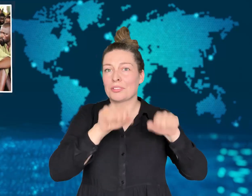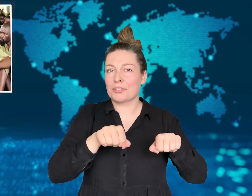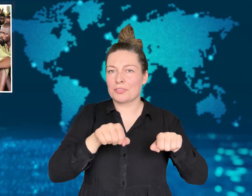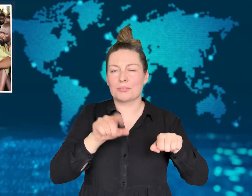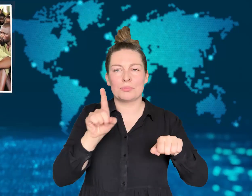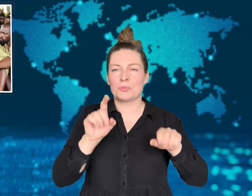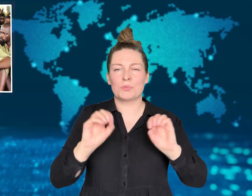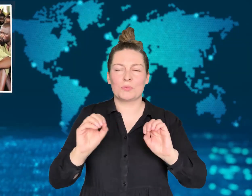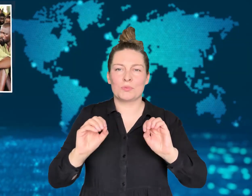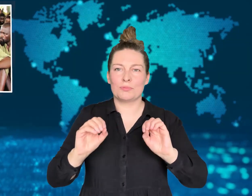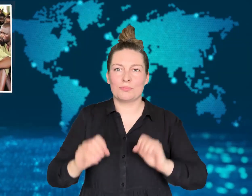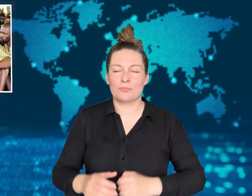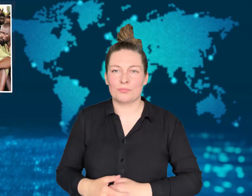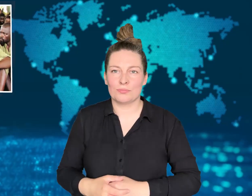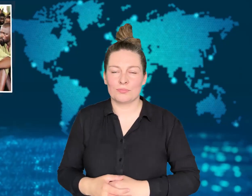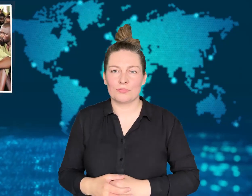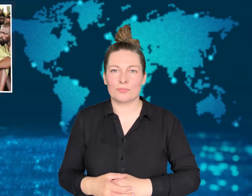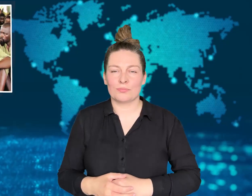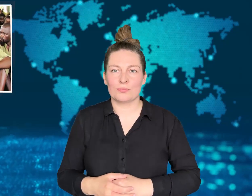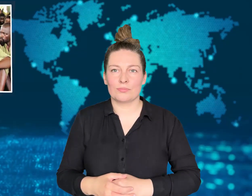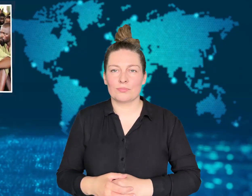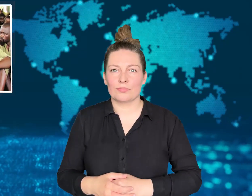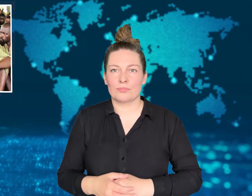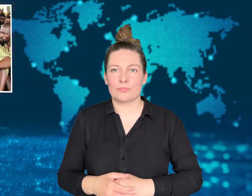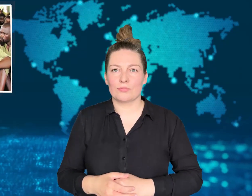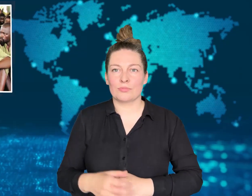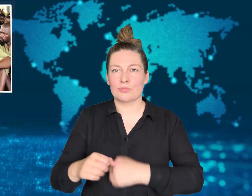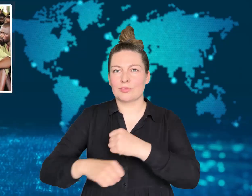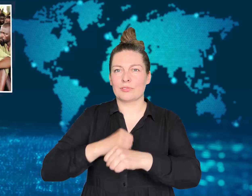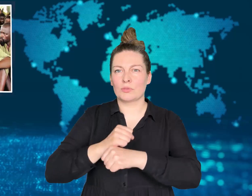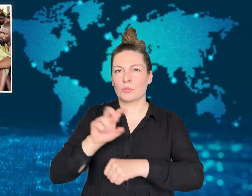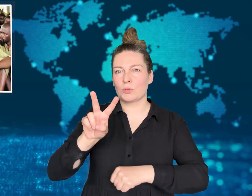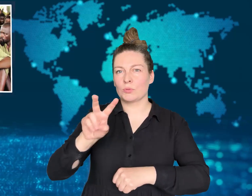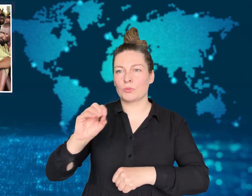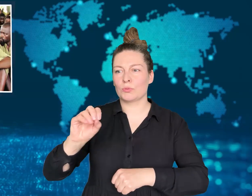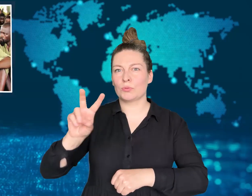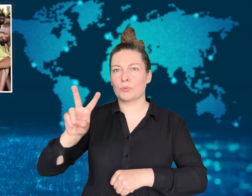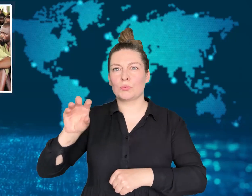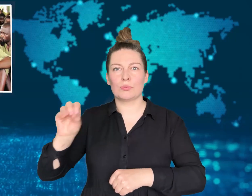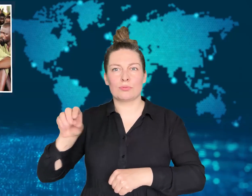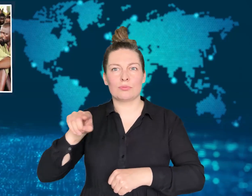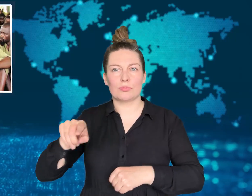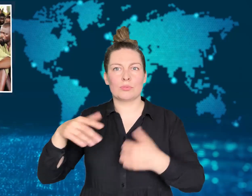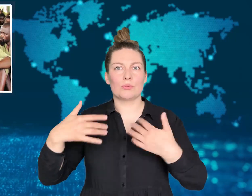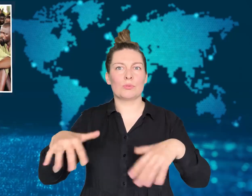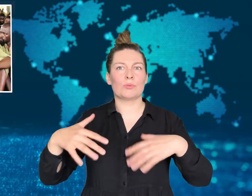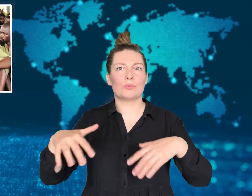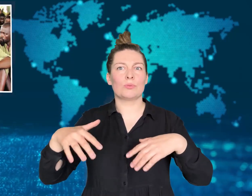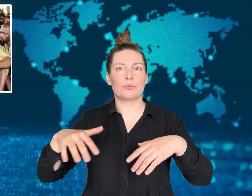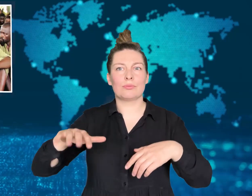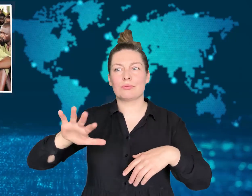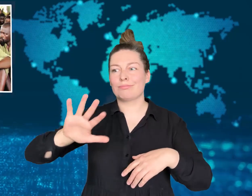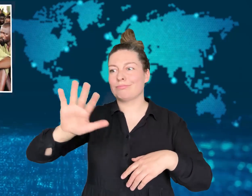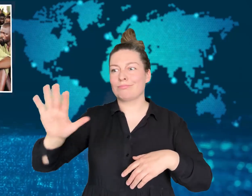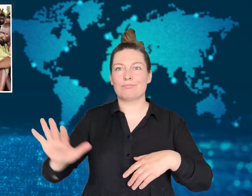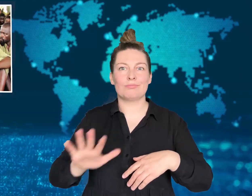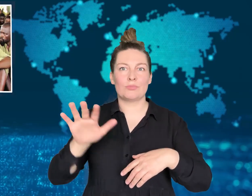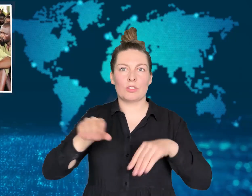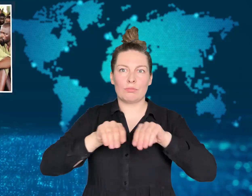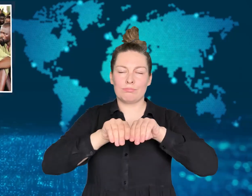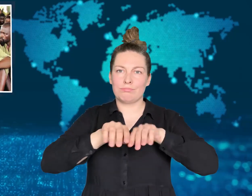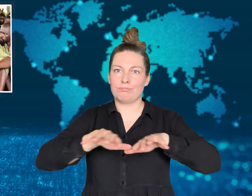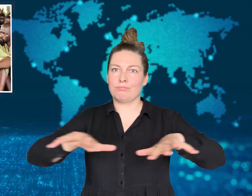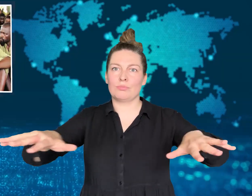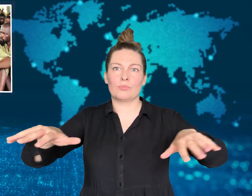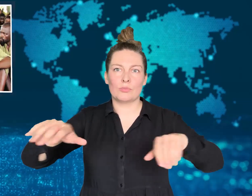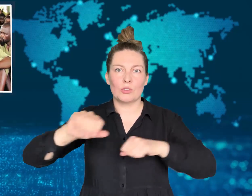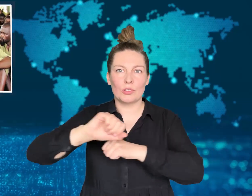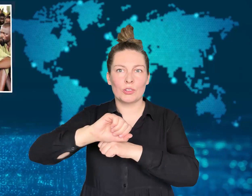Zimbabwe has not hanged anyone since 2005, but still allows the death penalty.